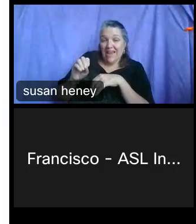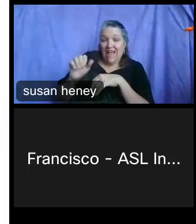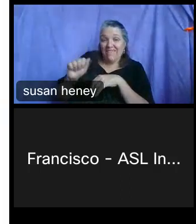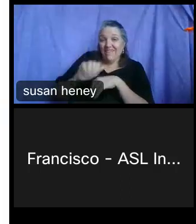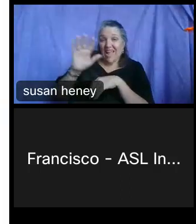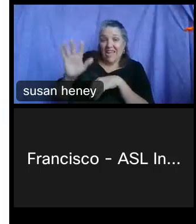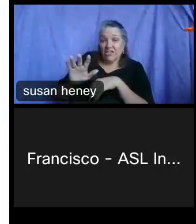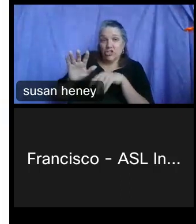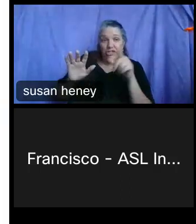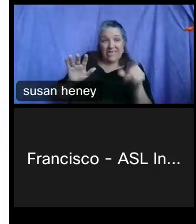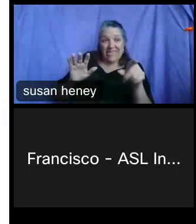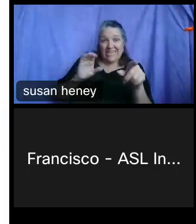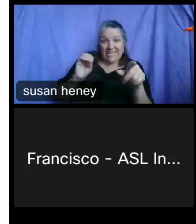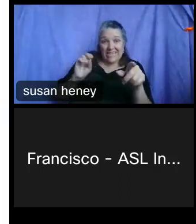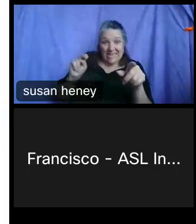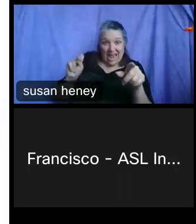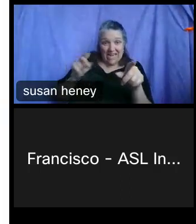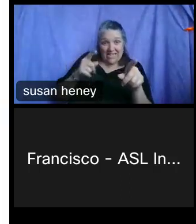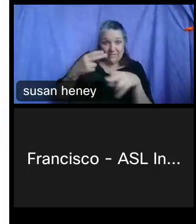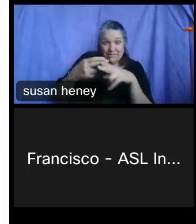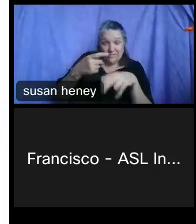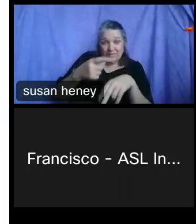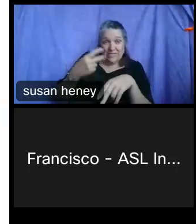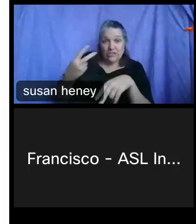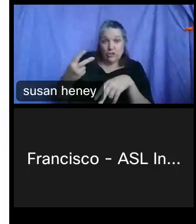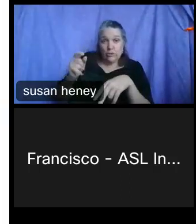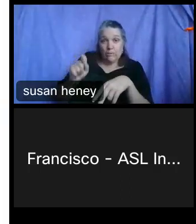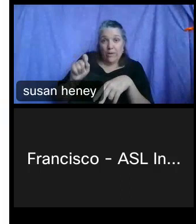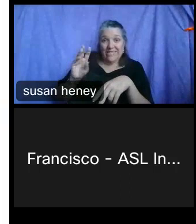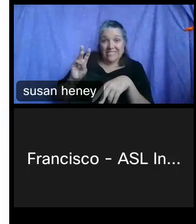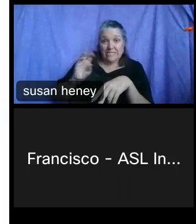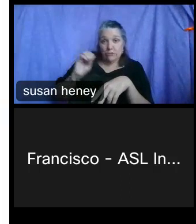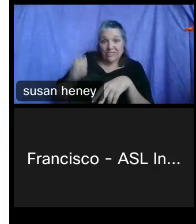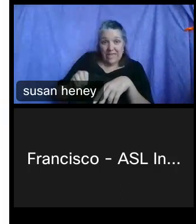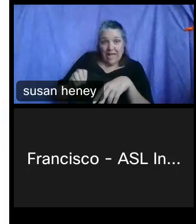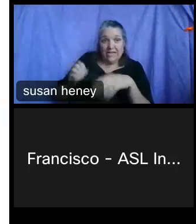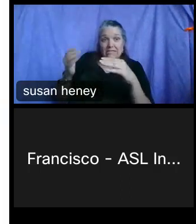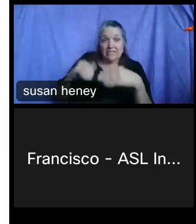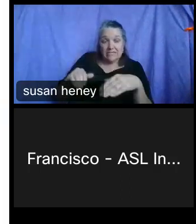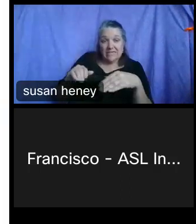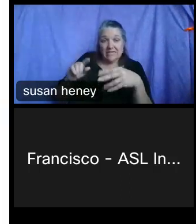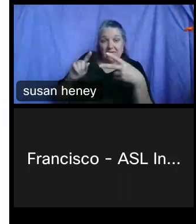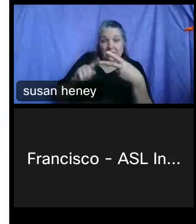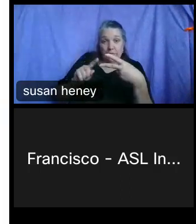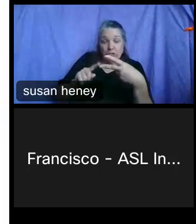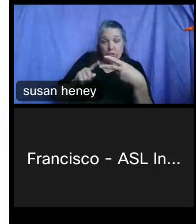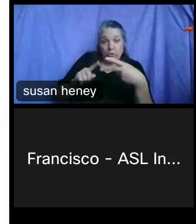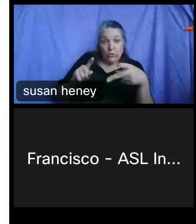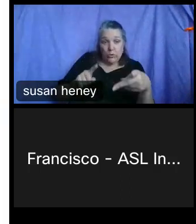Connecticut, that's 2.6%. The percentage of Black or African Americans in Roanoke County, Virginia